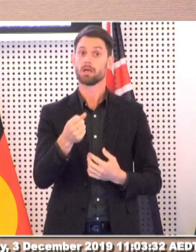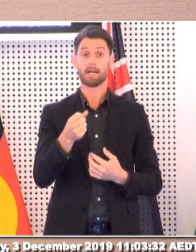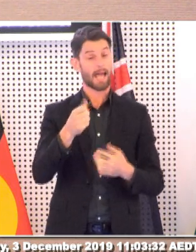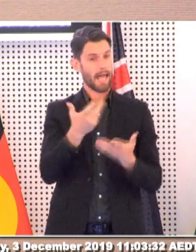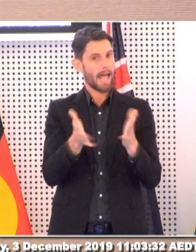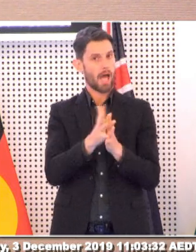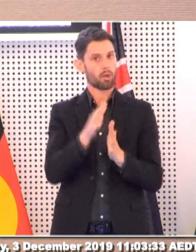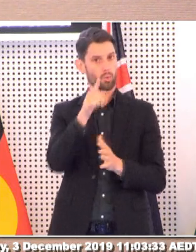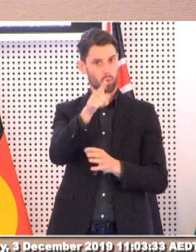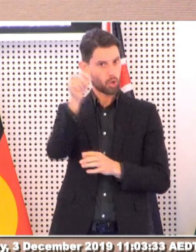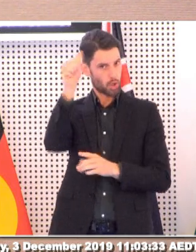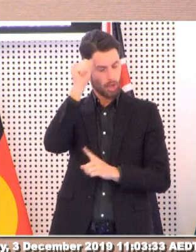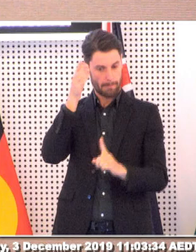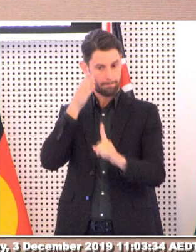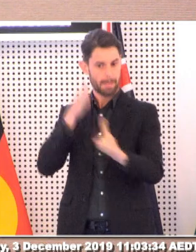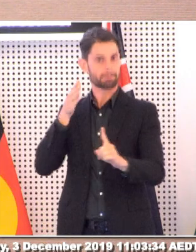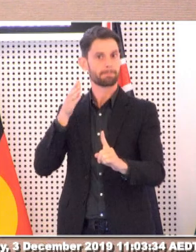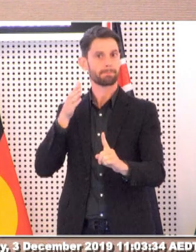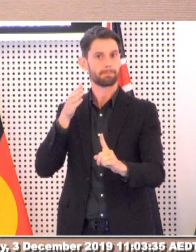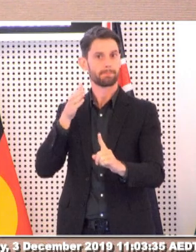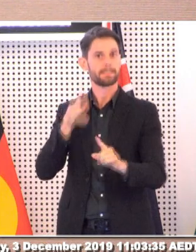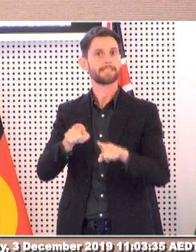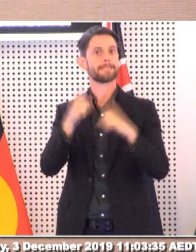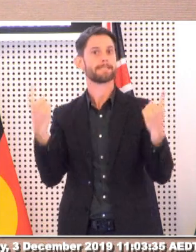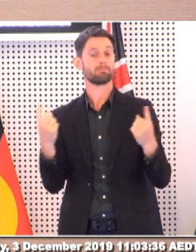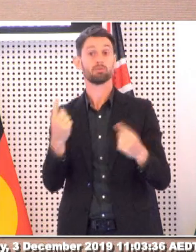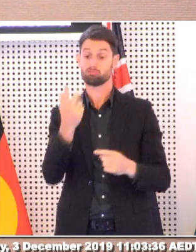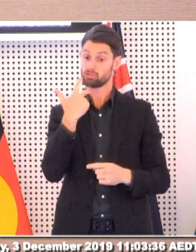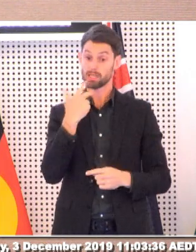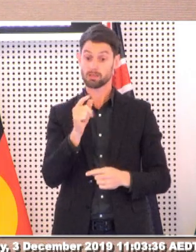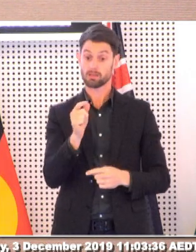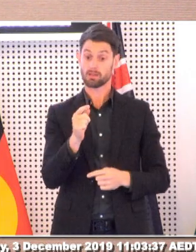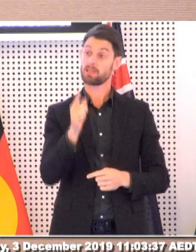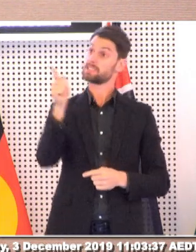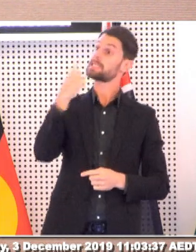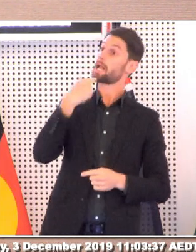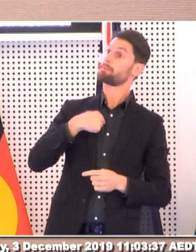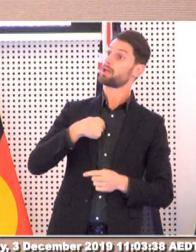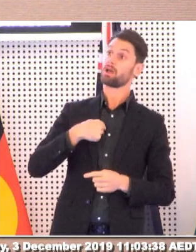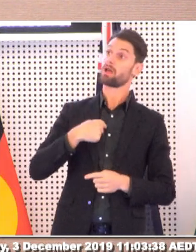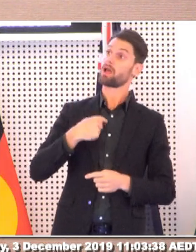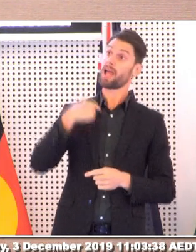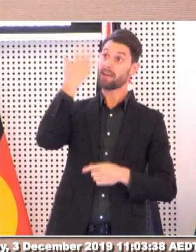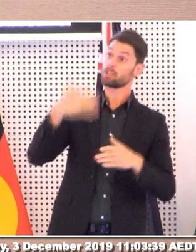how, if you are being told on a daily basis that it is okay that this staff member is in a room with you